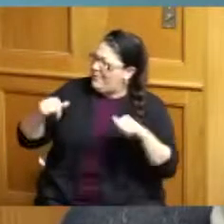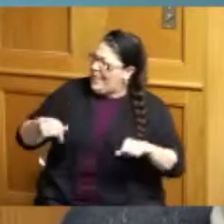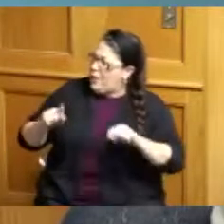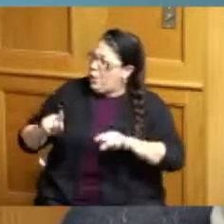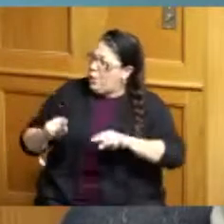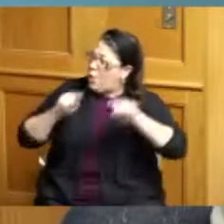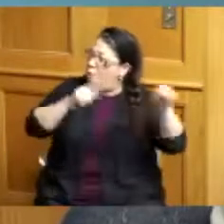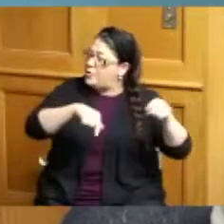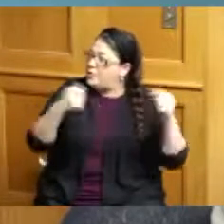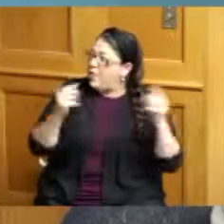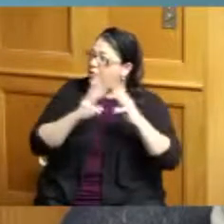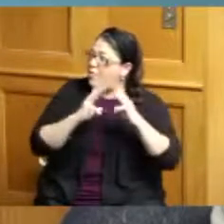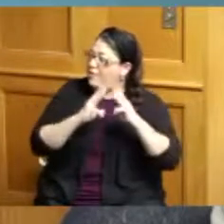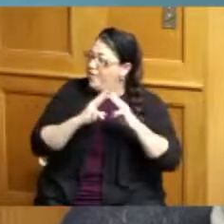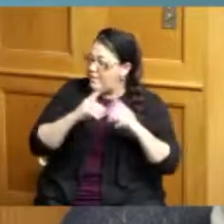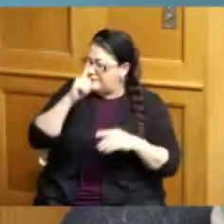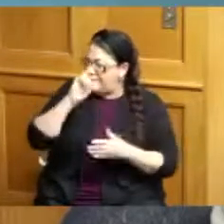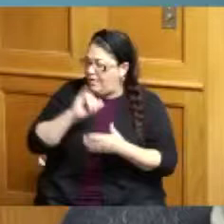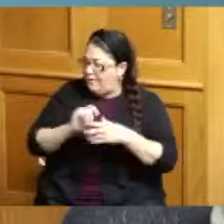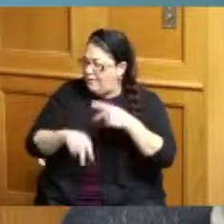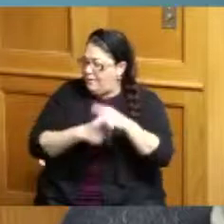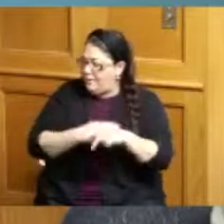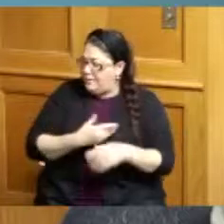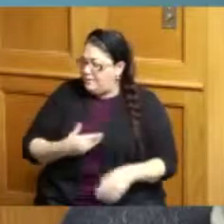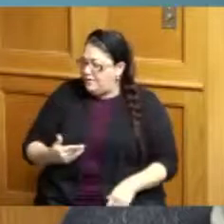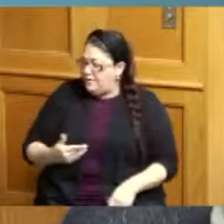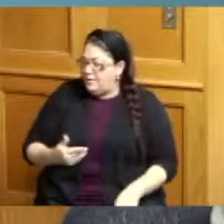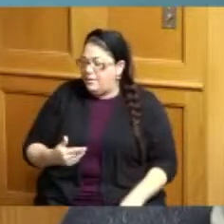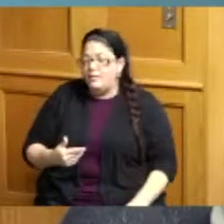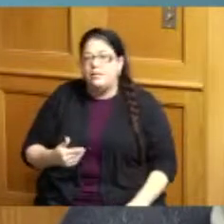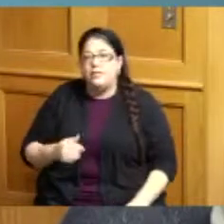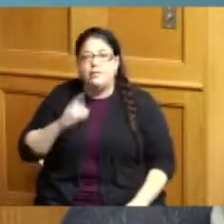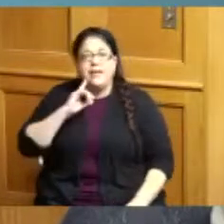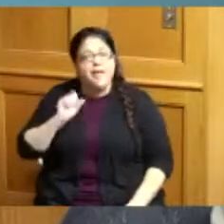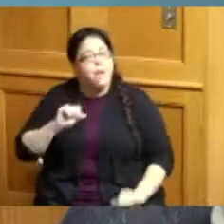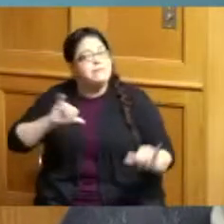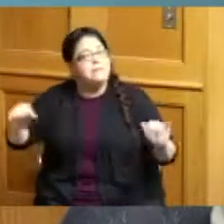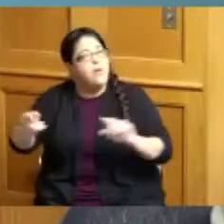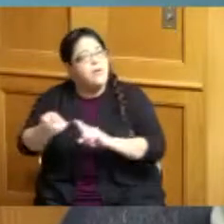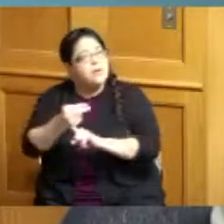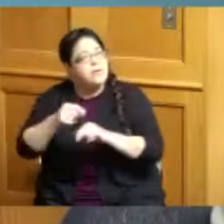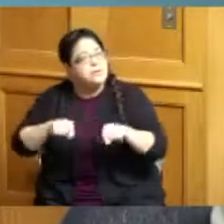Waffle House to work all night they said yeah and we stay in a hotel during the week and then on the